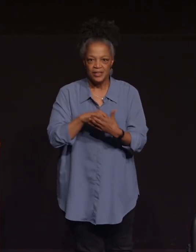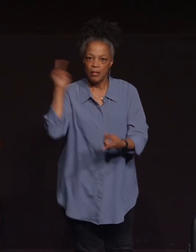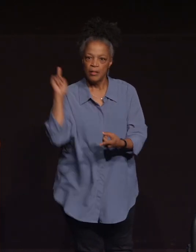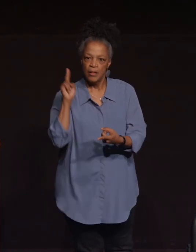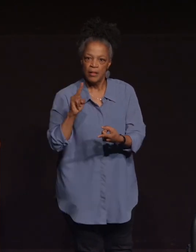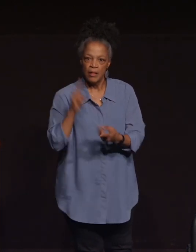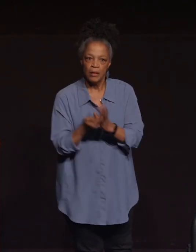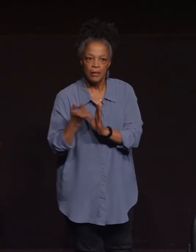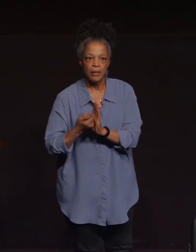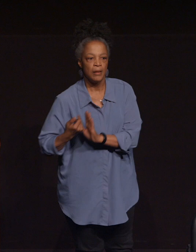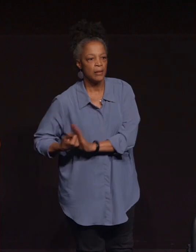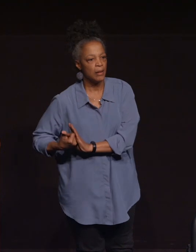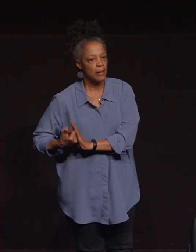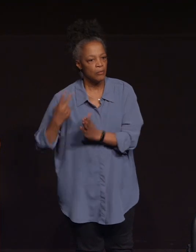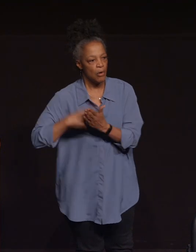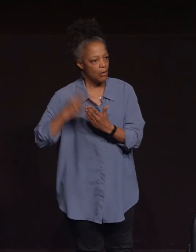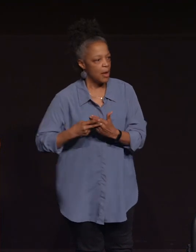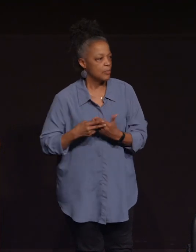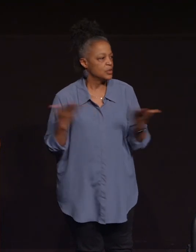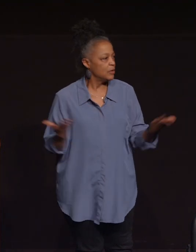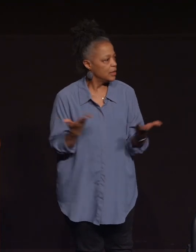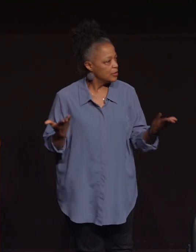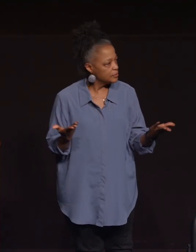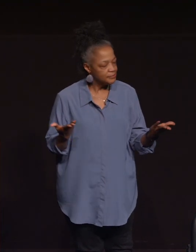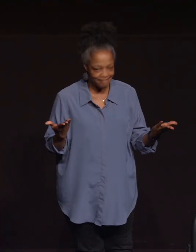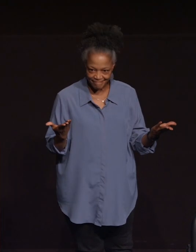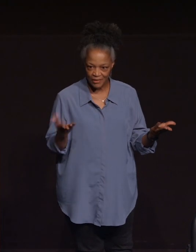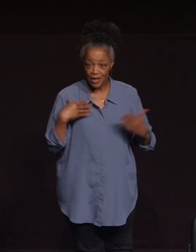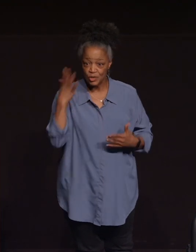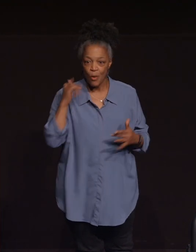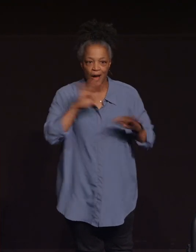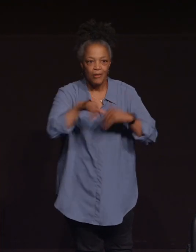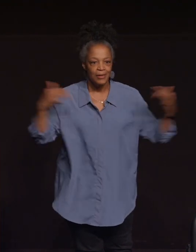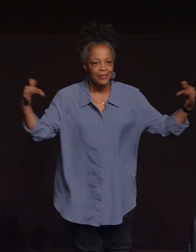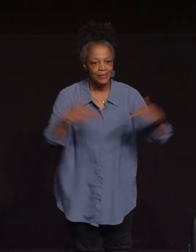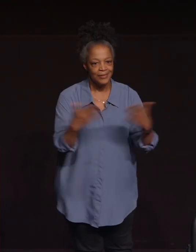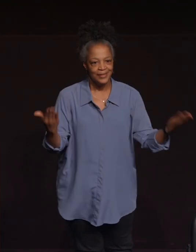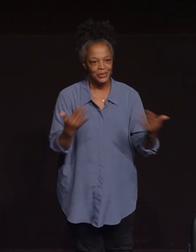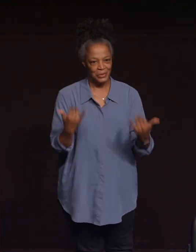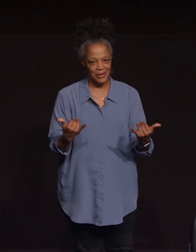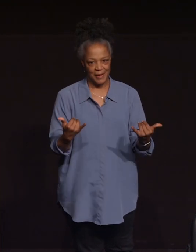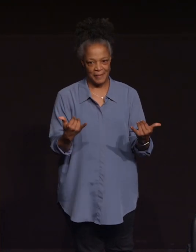And so here we are, and that's why we gather today.